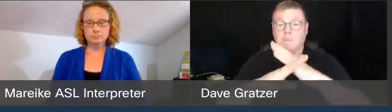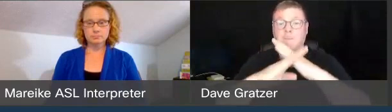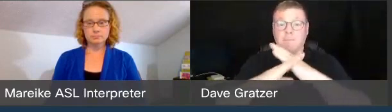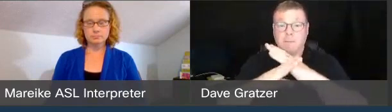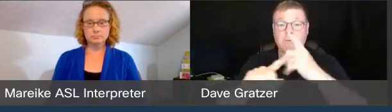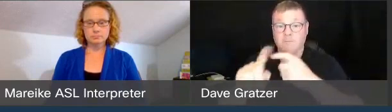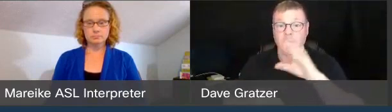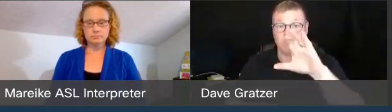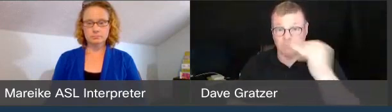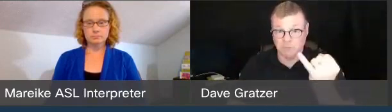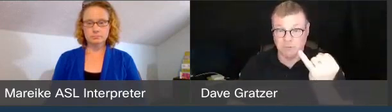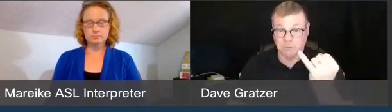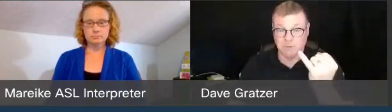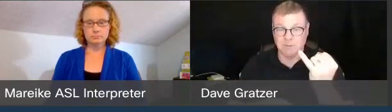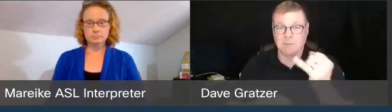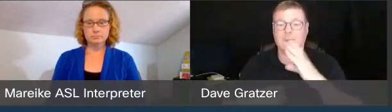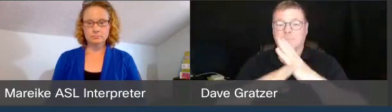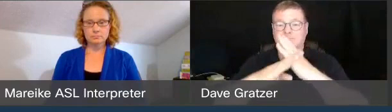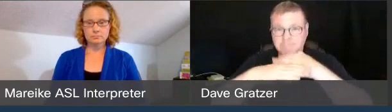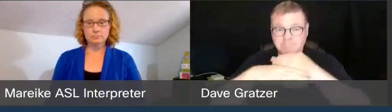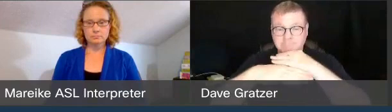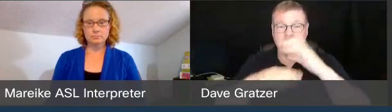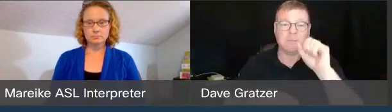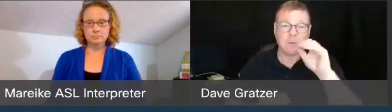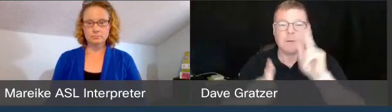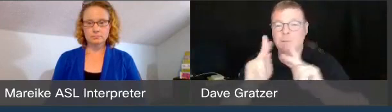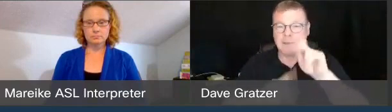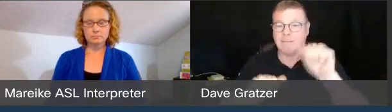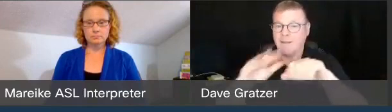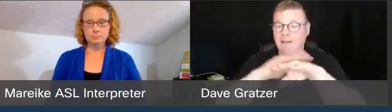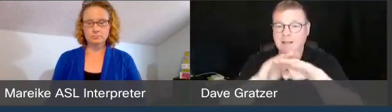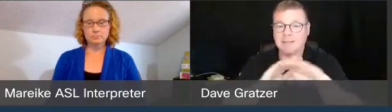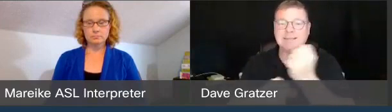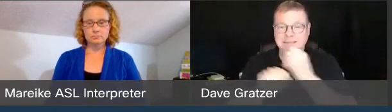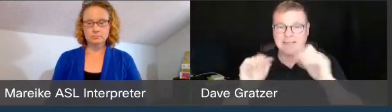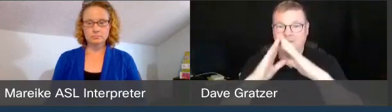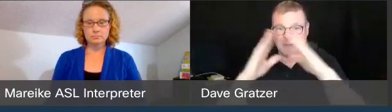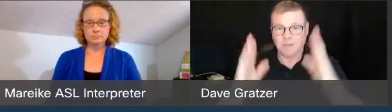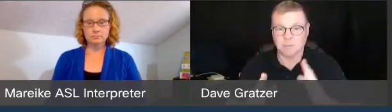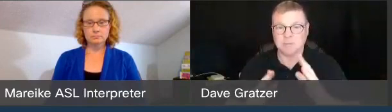involvement be relieved? So folks can access safe and adequate housing, affordable housing,